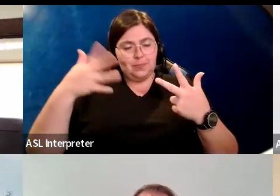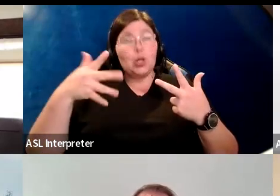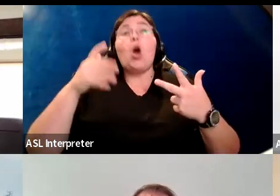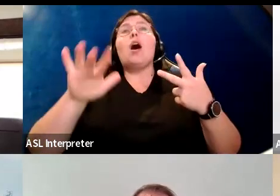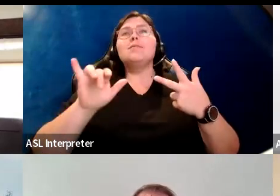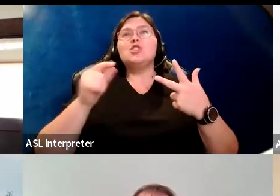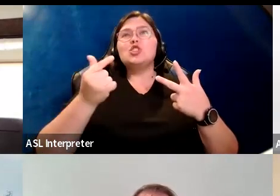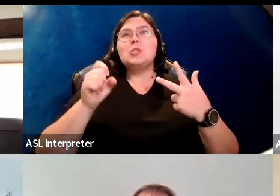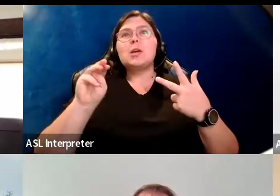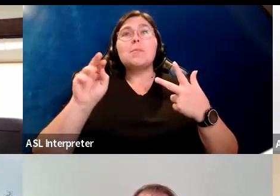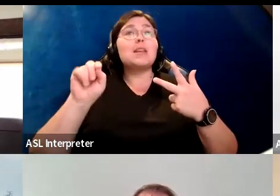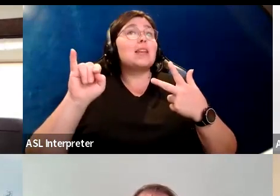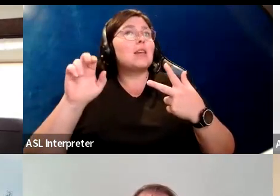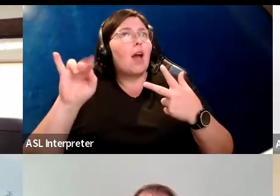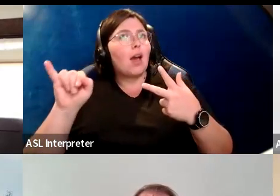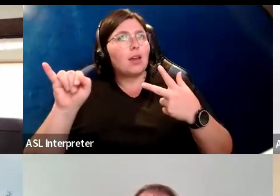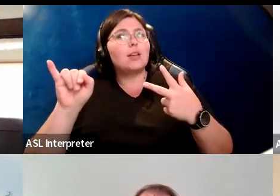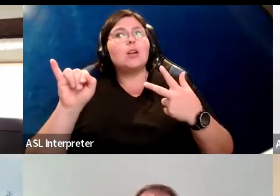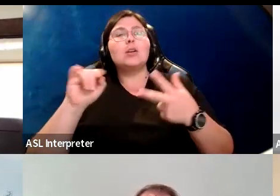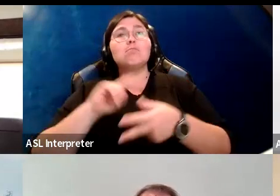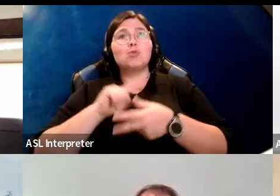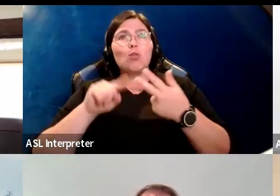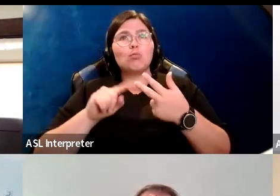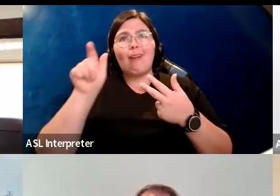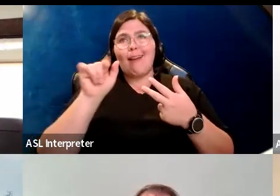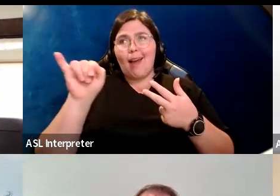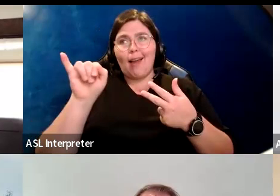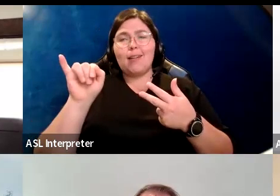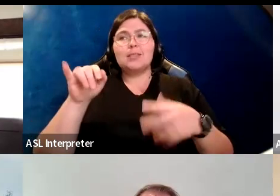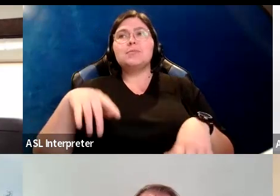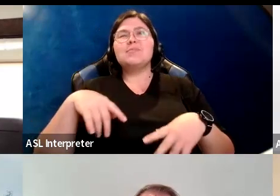it actually took me at least into a social experience